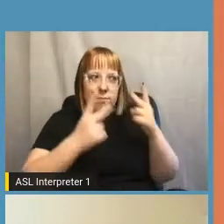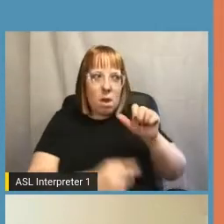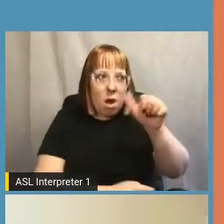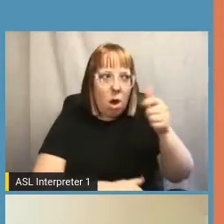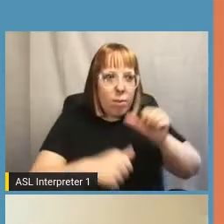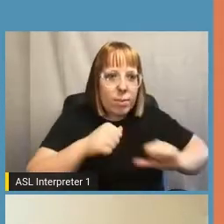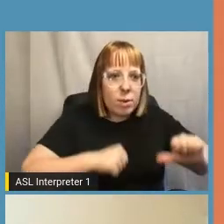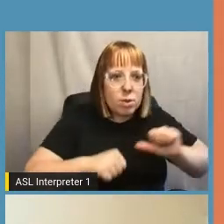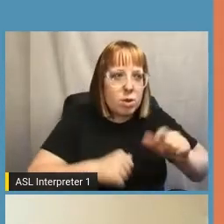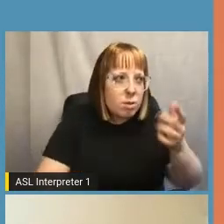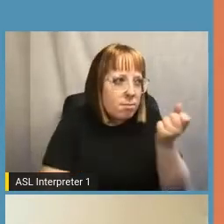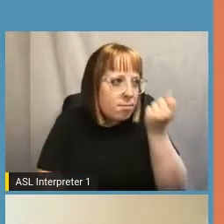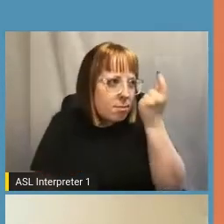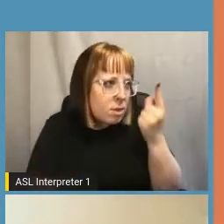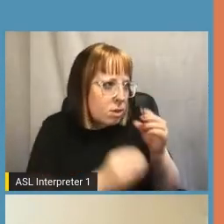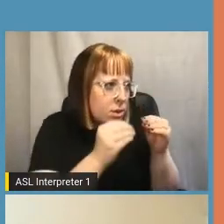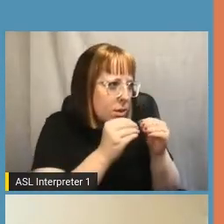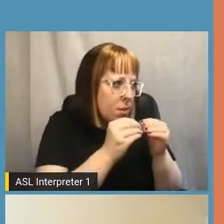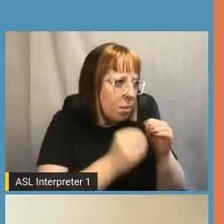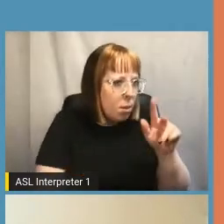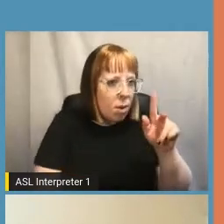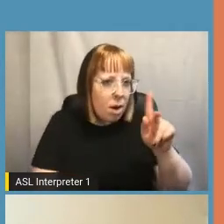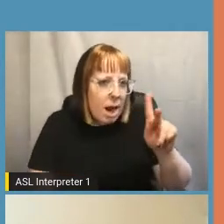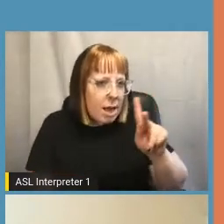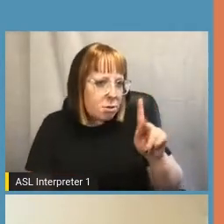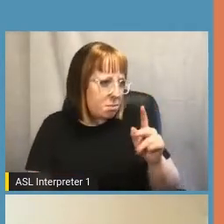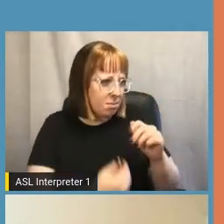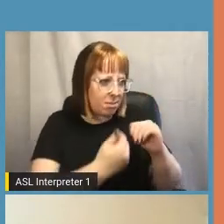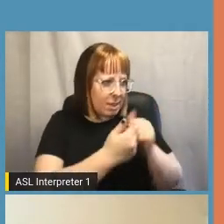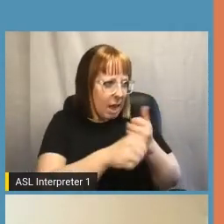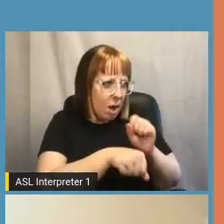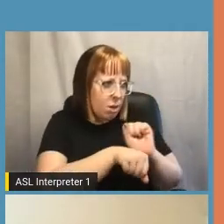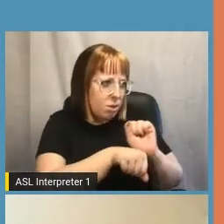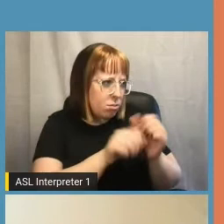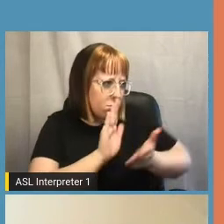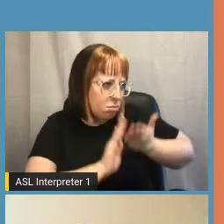to understand how the space worked which is very different from second life in many ways